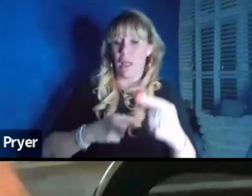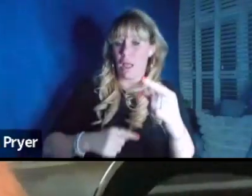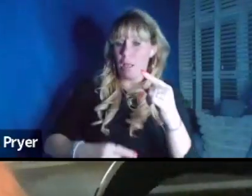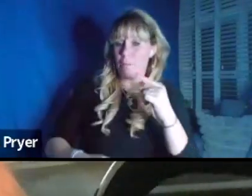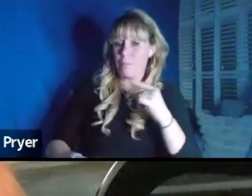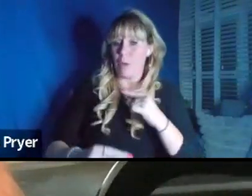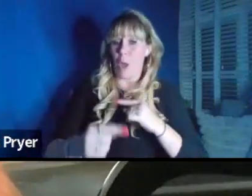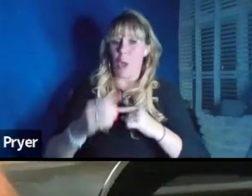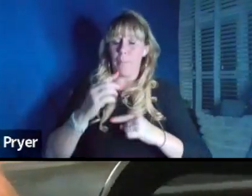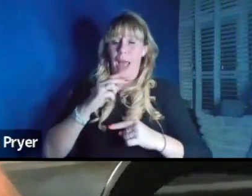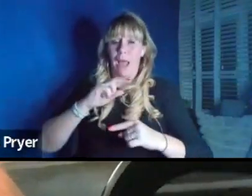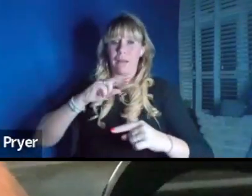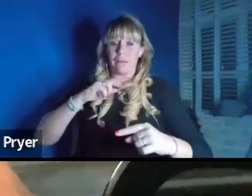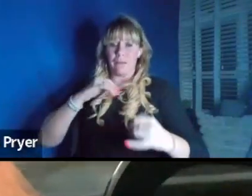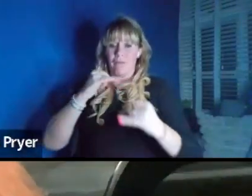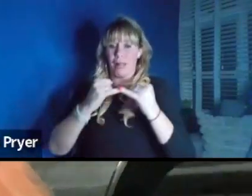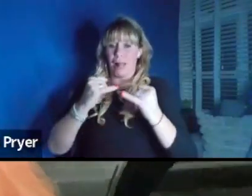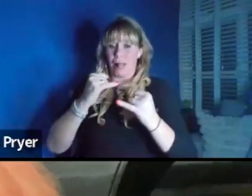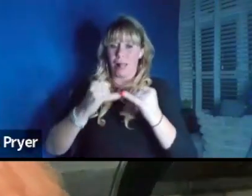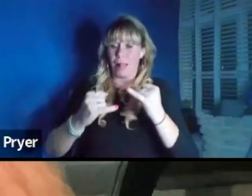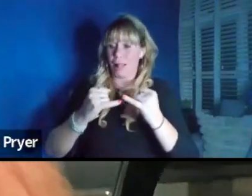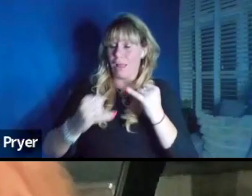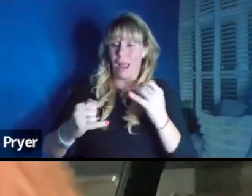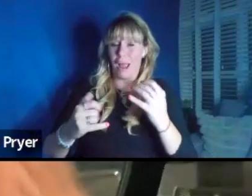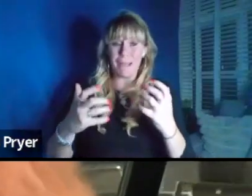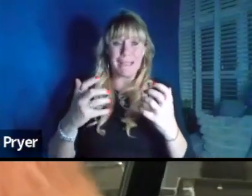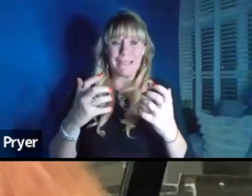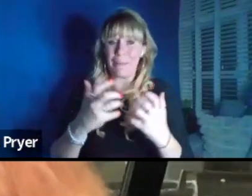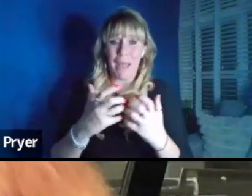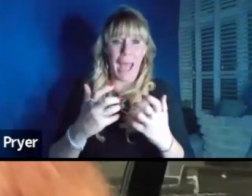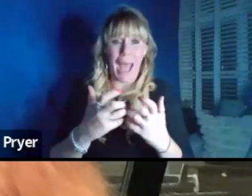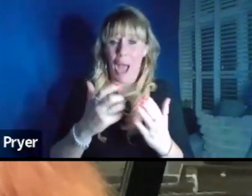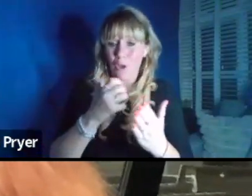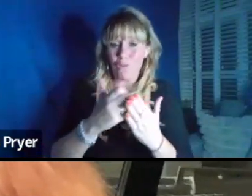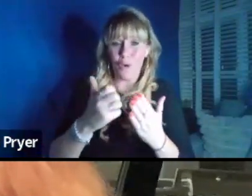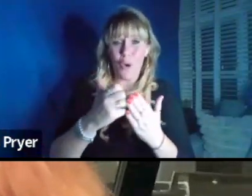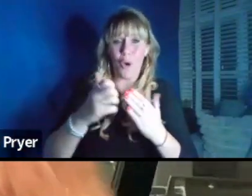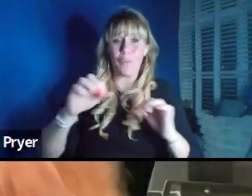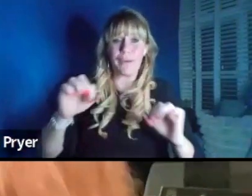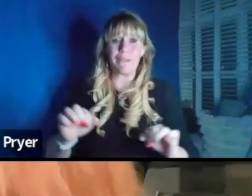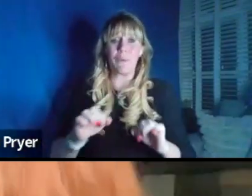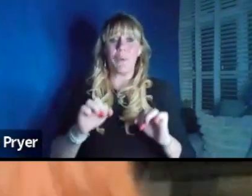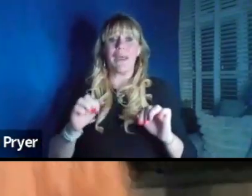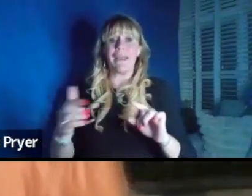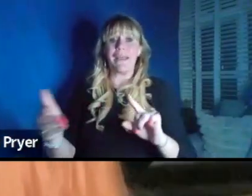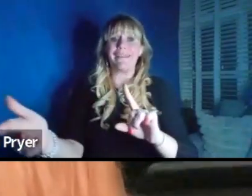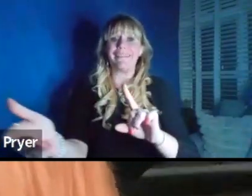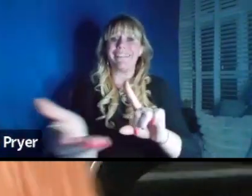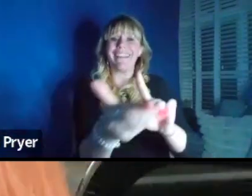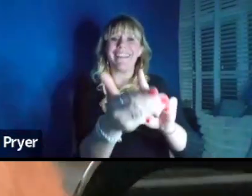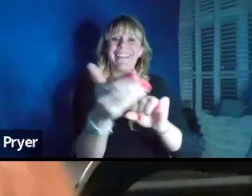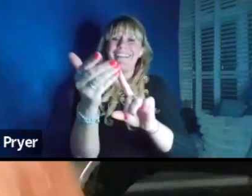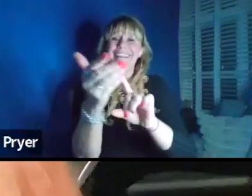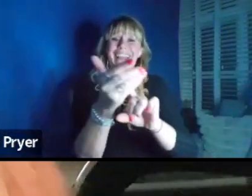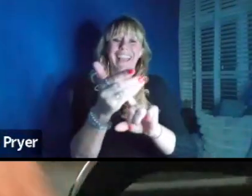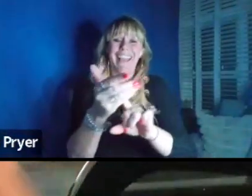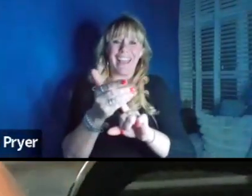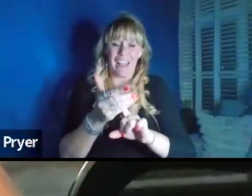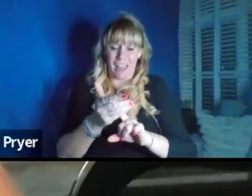It's not so easy lovin' me